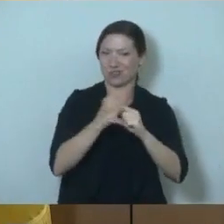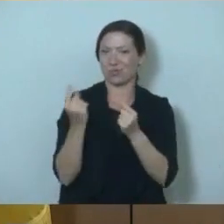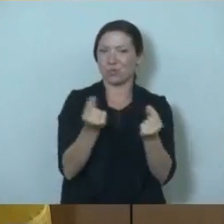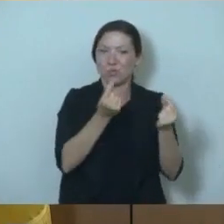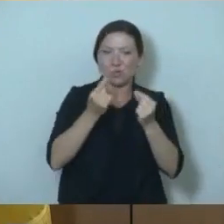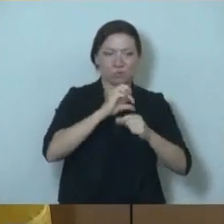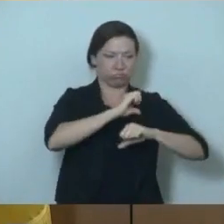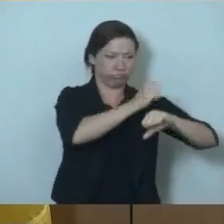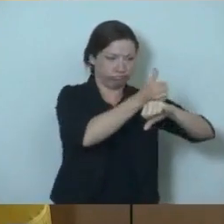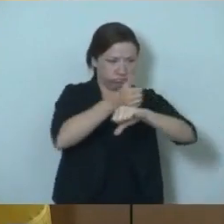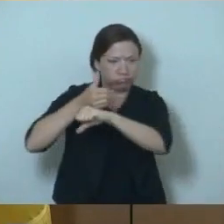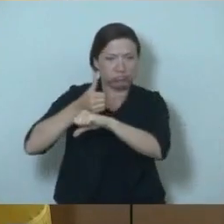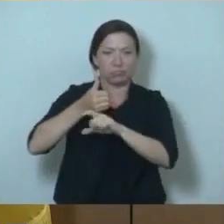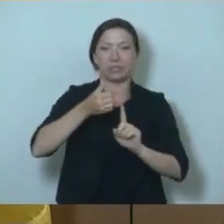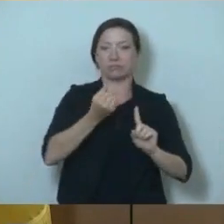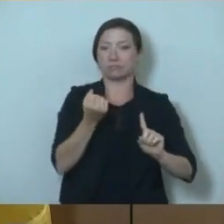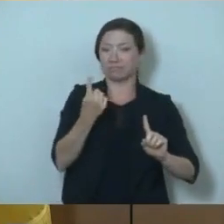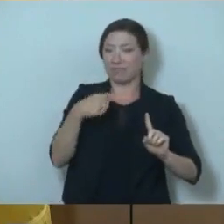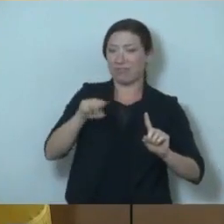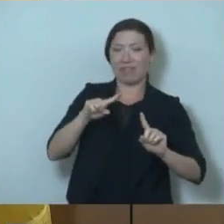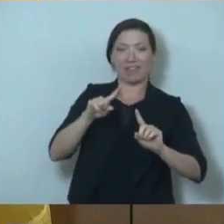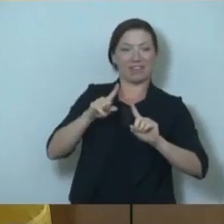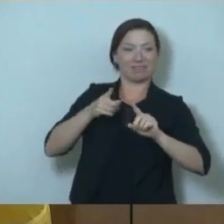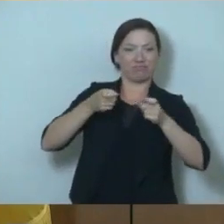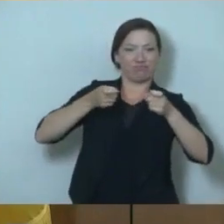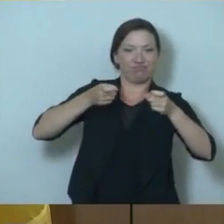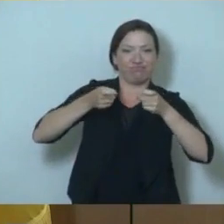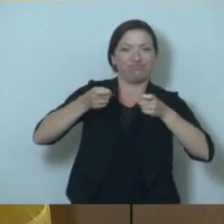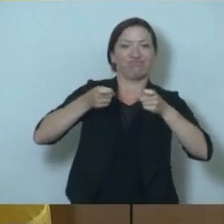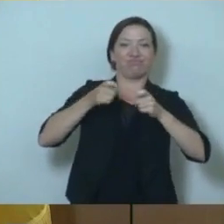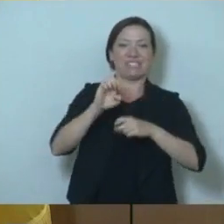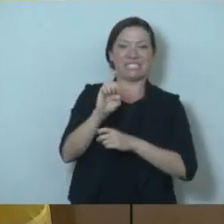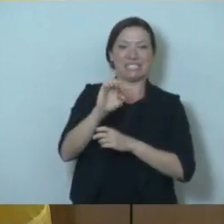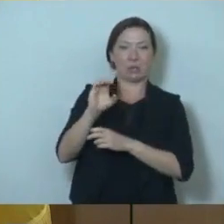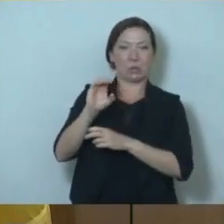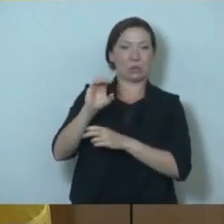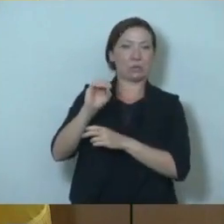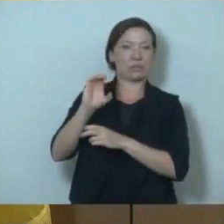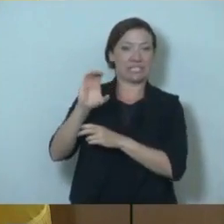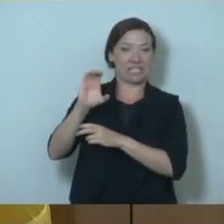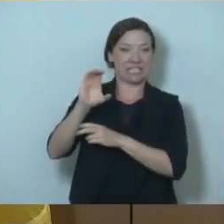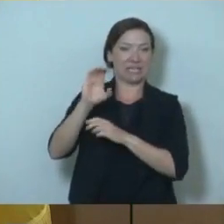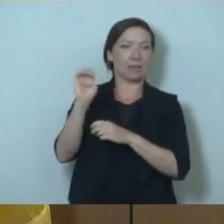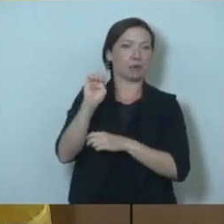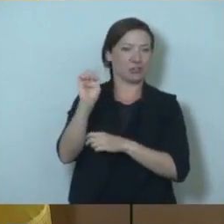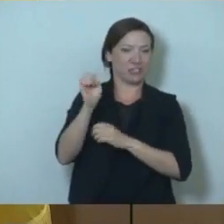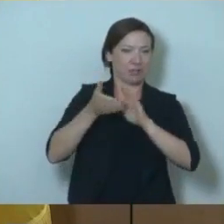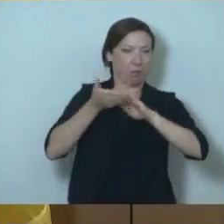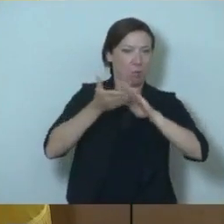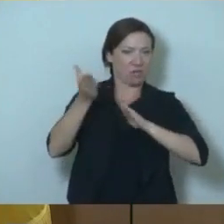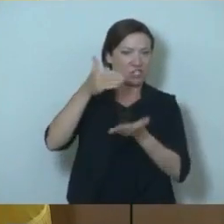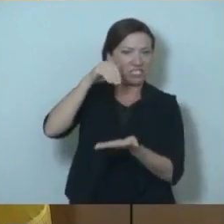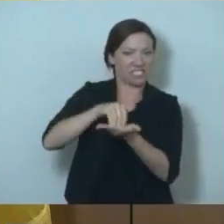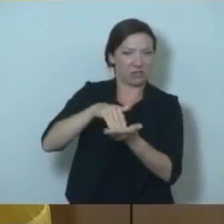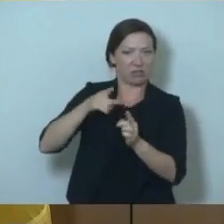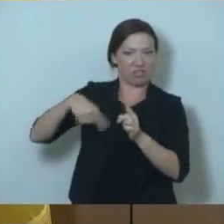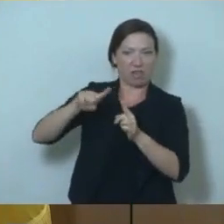OF AND THE NATIONAL GUARD MEN AND WOMEN AND THEY ALSO MANAGED OUR EMERGENCY OPERATIONS COMMAND CENTER.